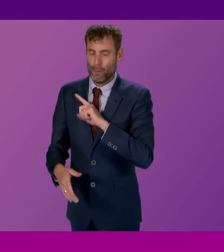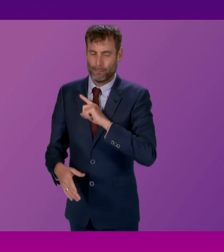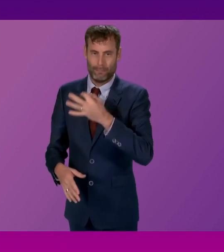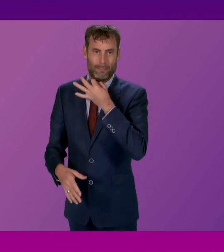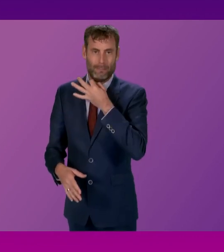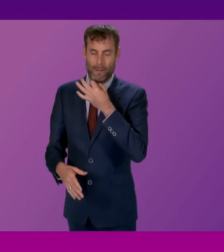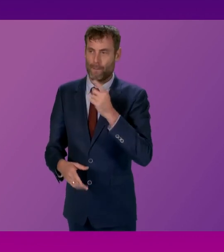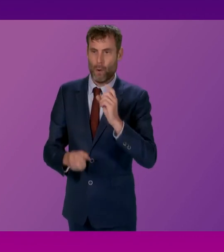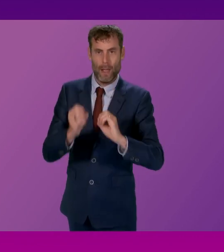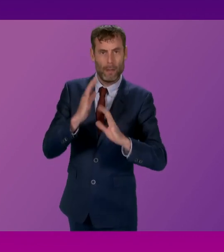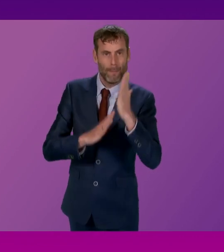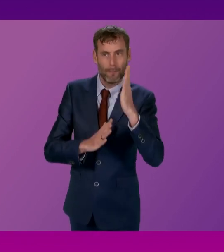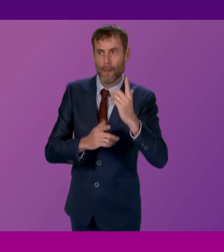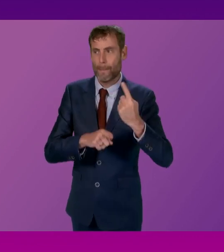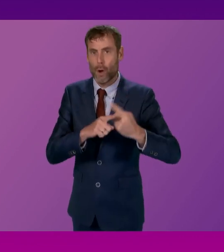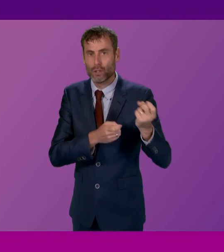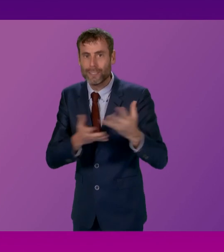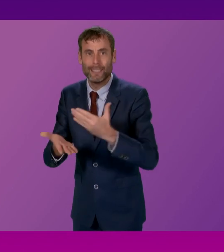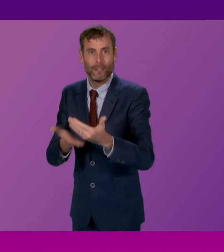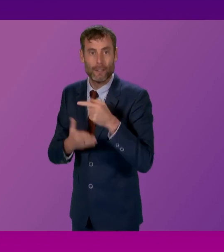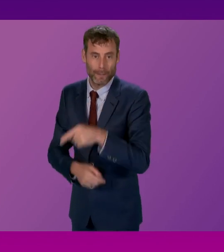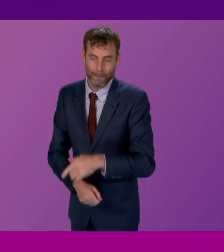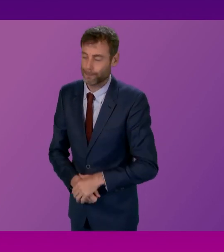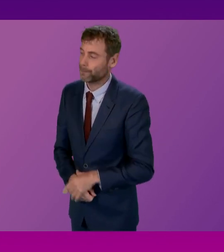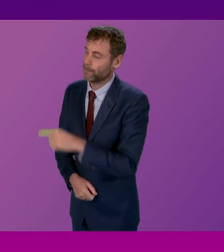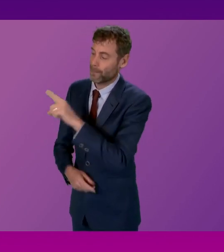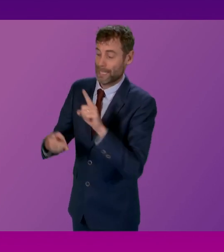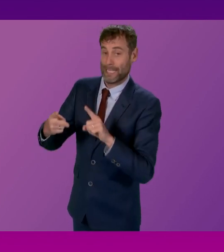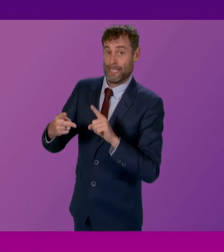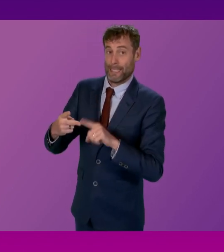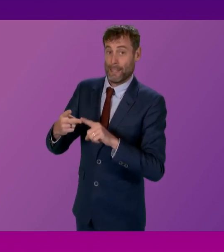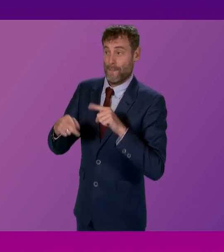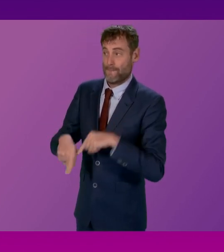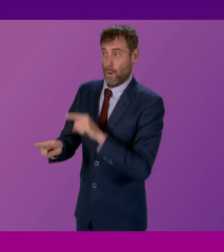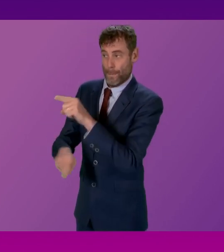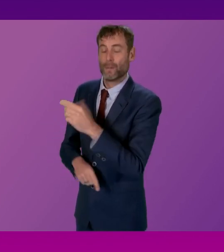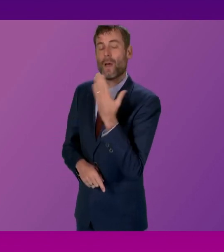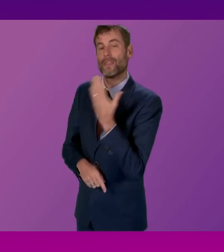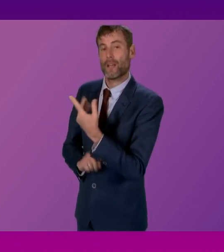a safe bonfire night.